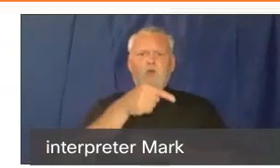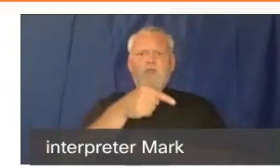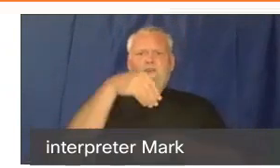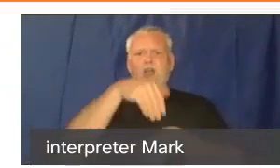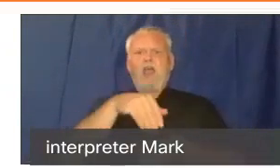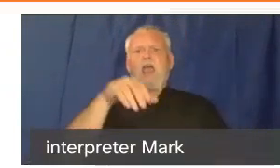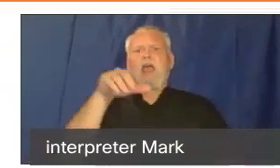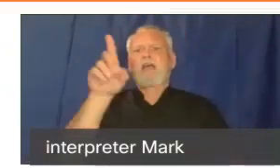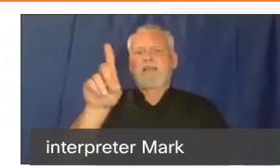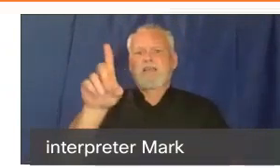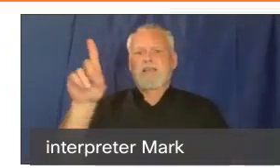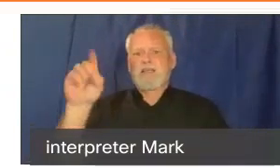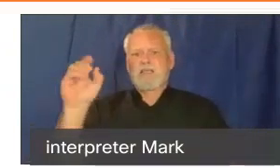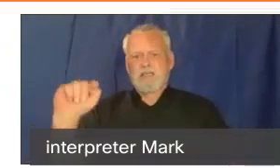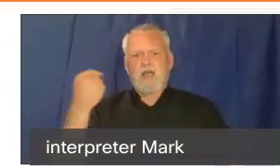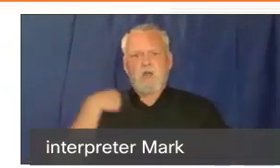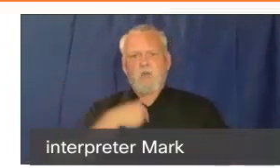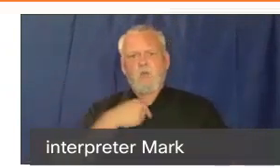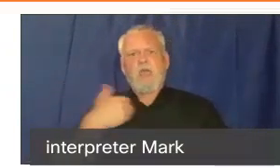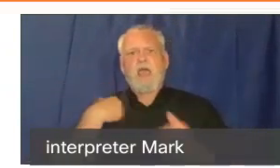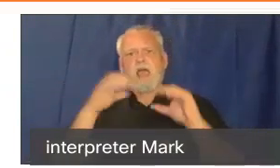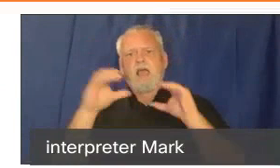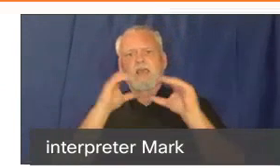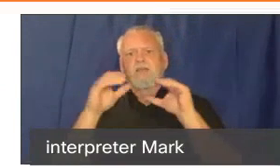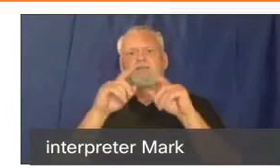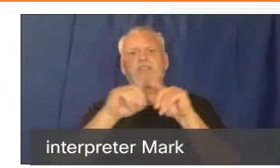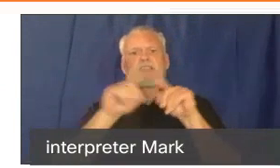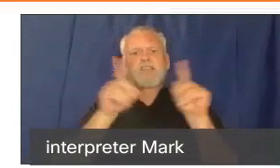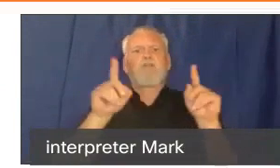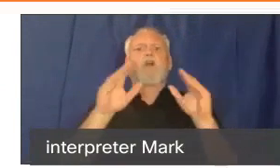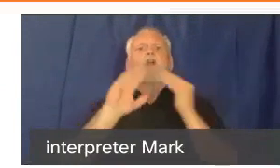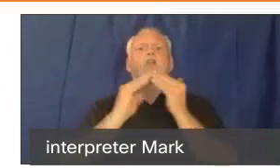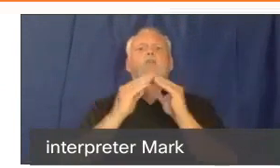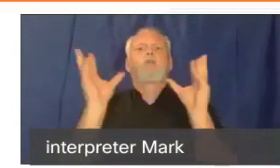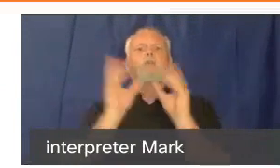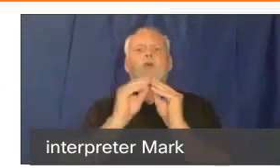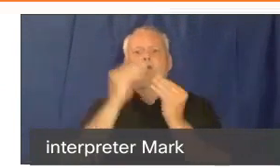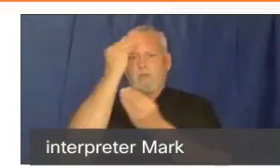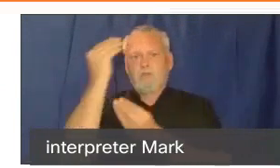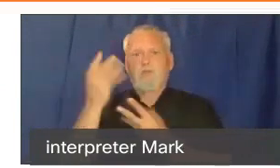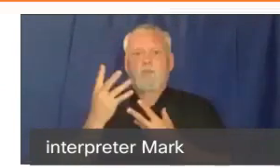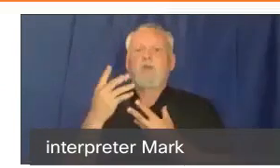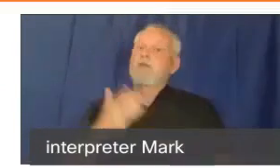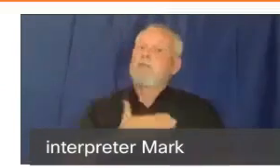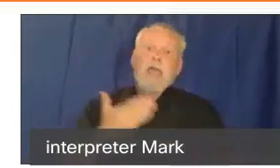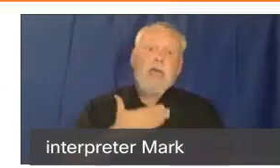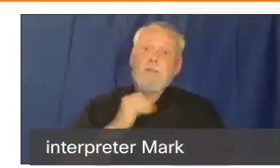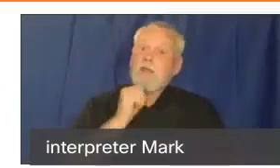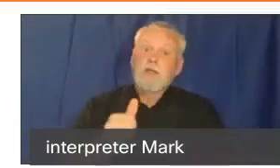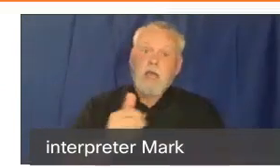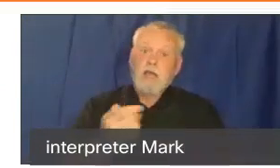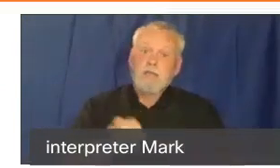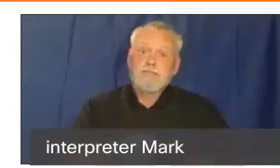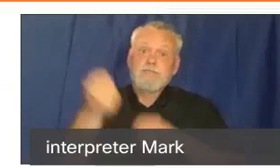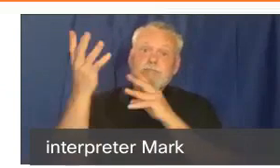We had this conversation, um, in several community meetings and basically, what we were told was, we should just be happy that you're not going to take away any of our parking spaces.